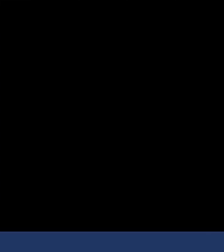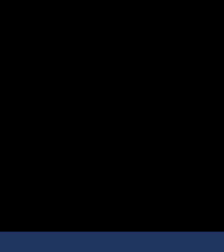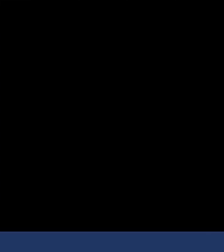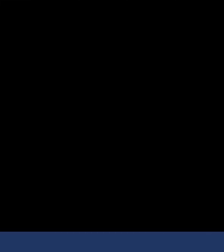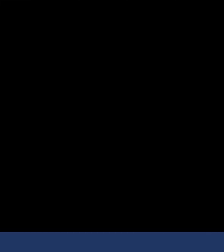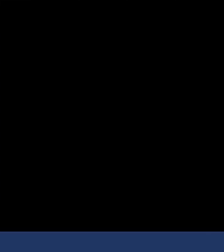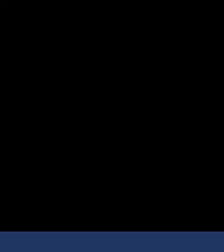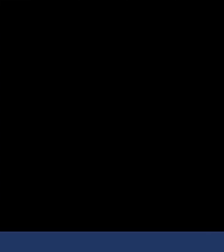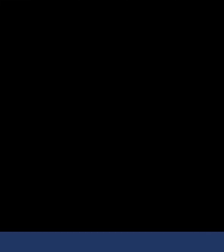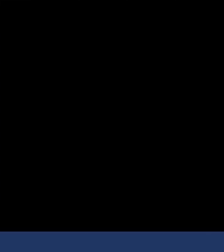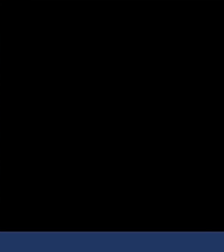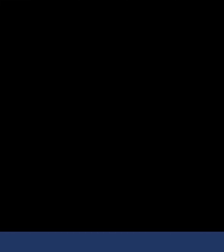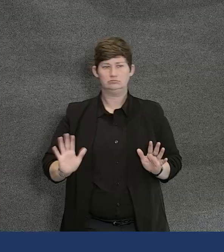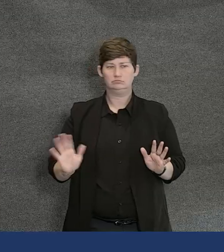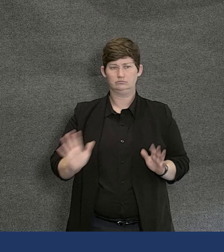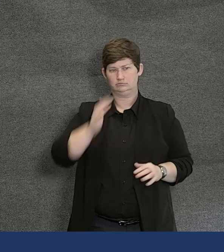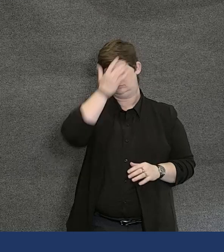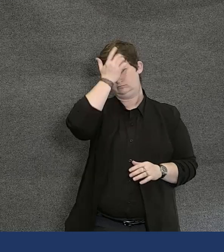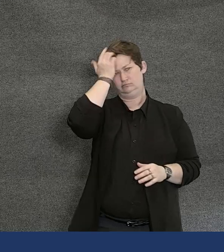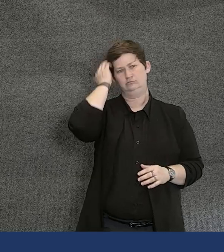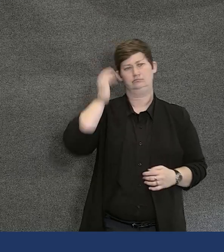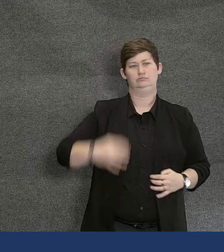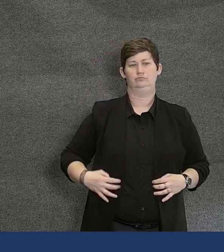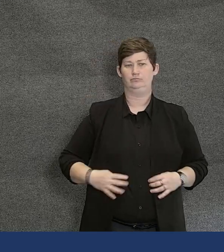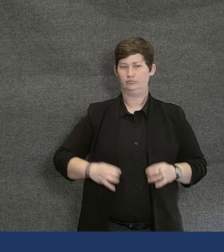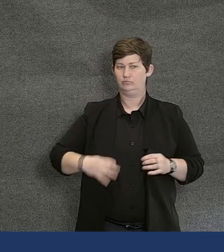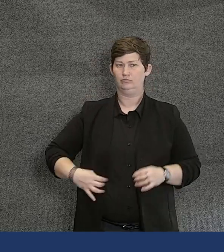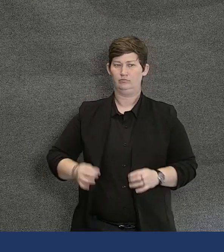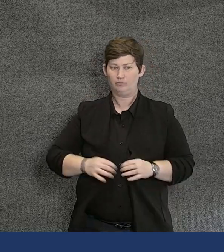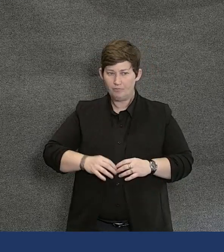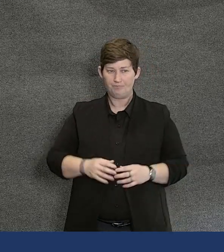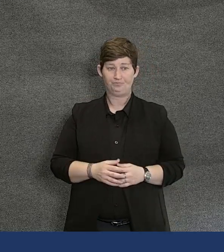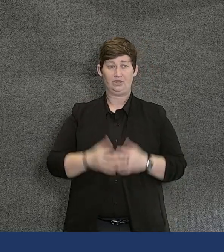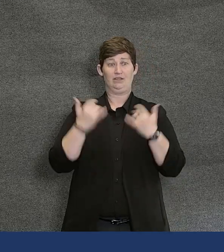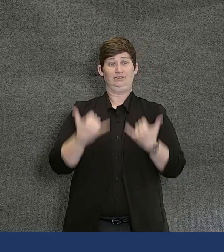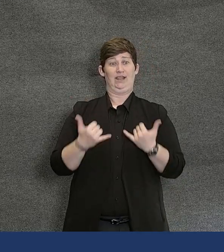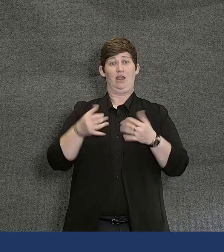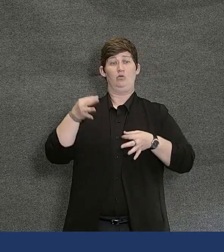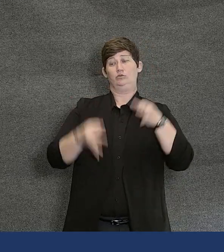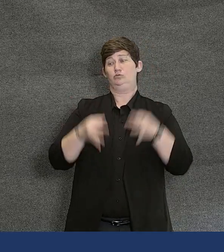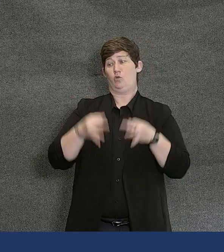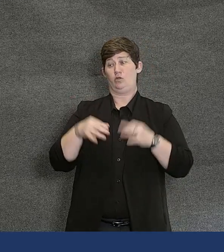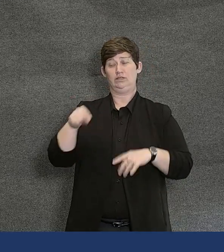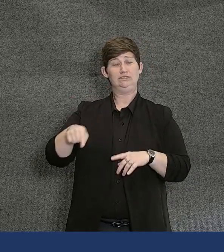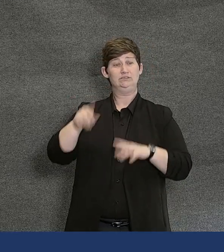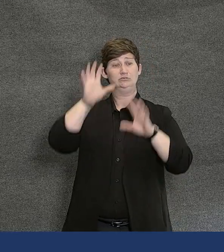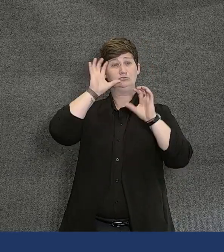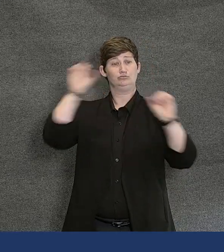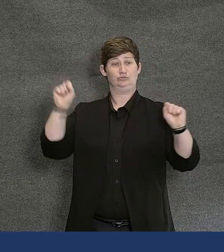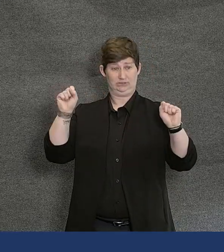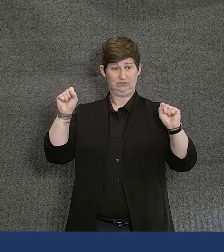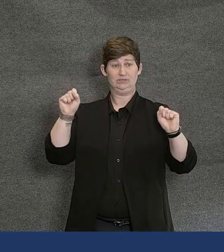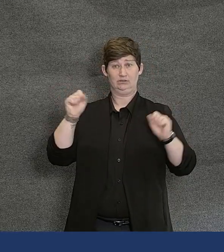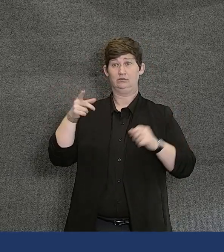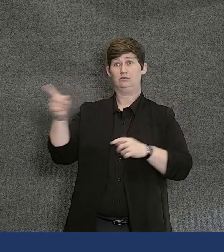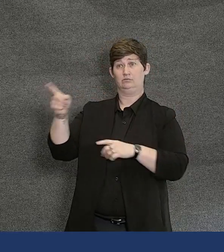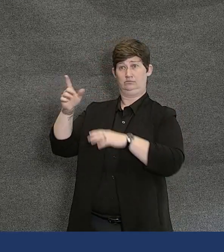So one of the first actions that was taken in this administration was to freeze payments on federal grants and other government programs.